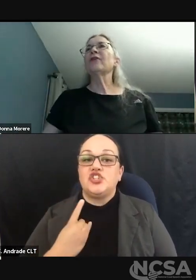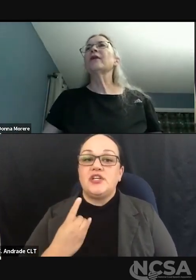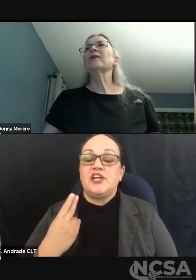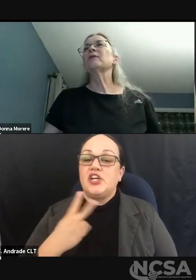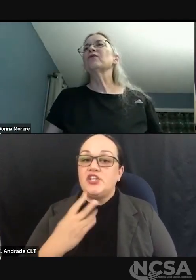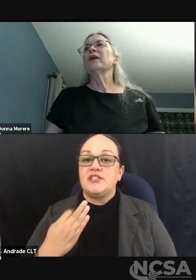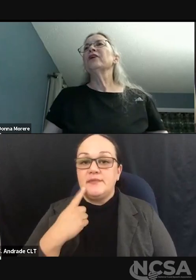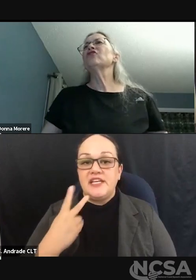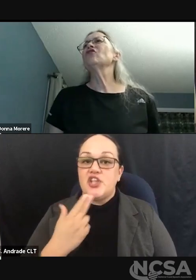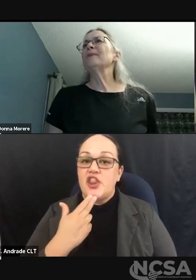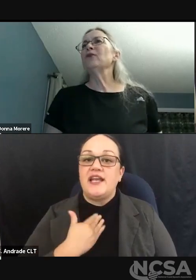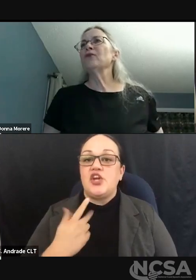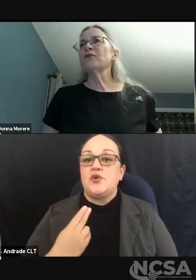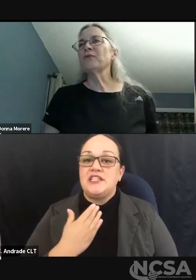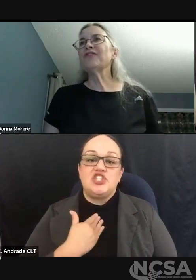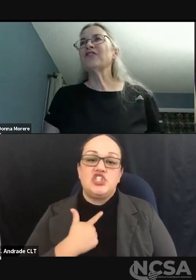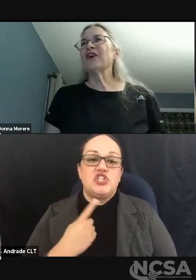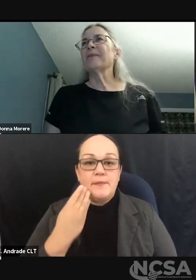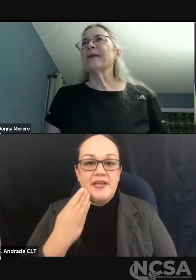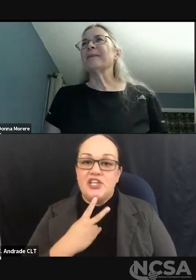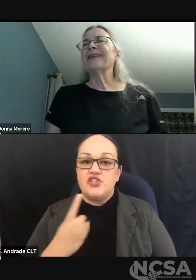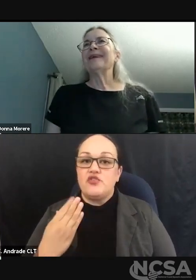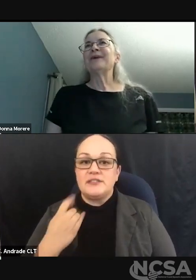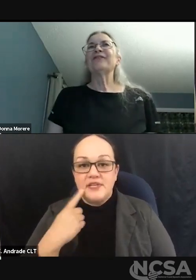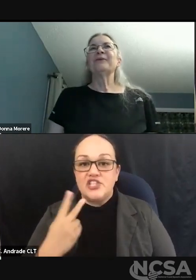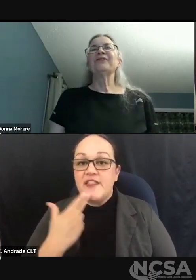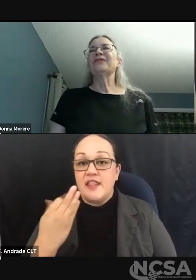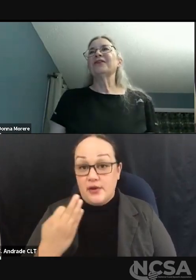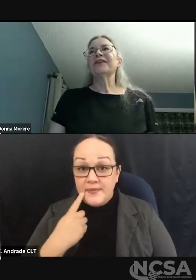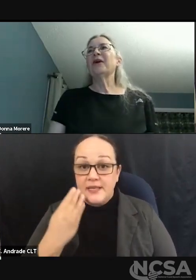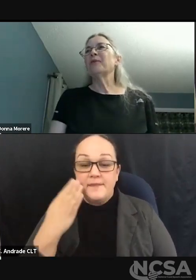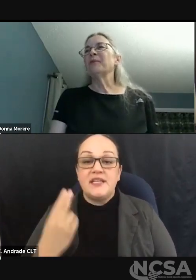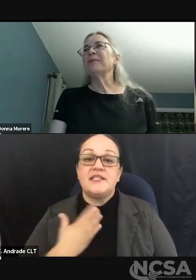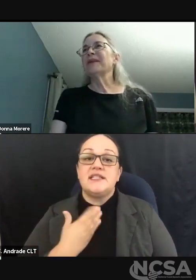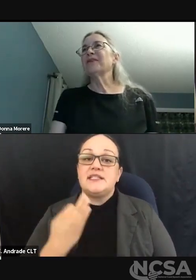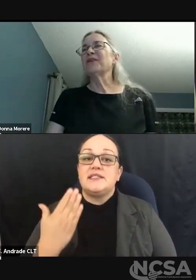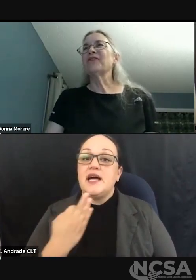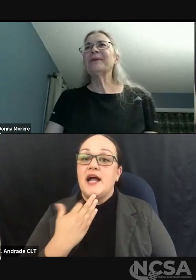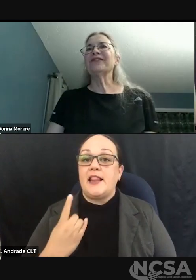and thought that it was it should just be used for speech therapy, because it was to help the kids with speech and it's like